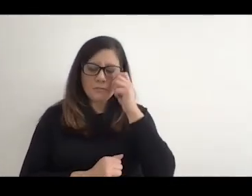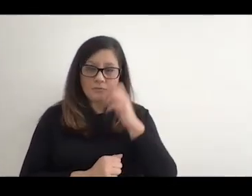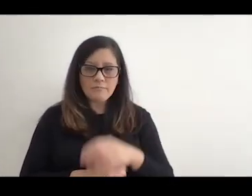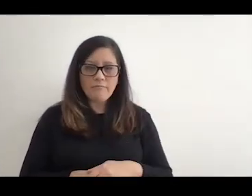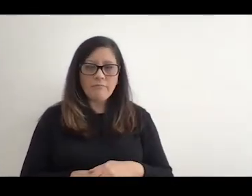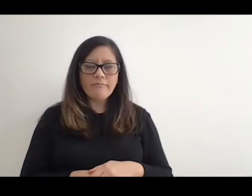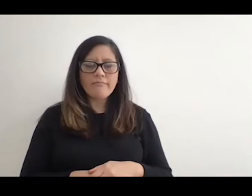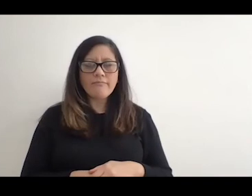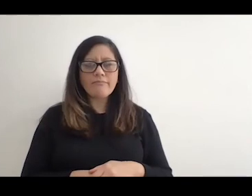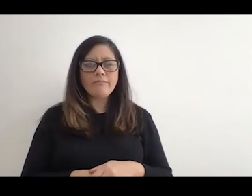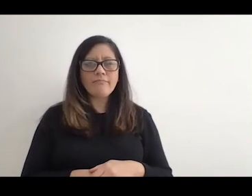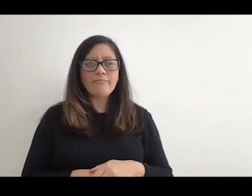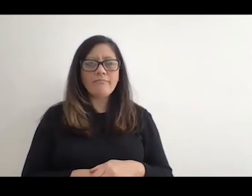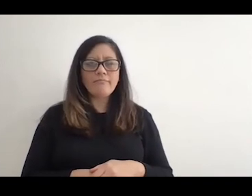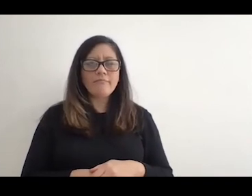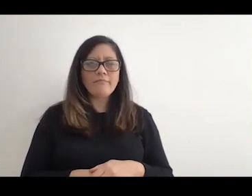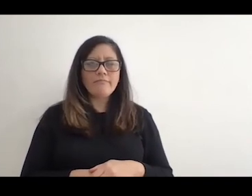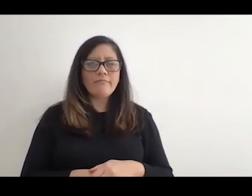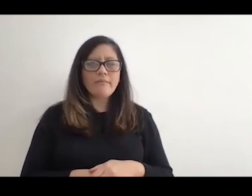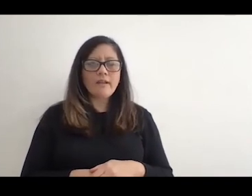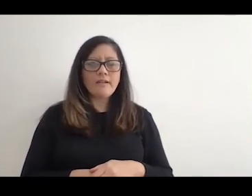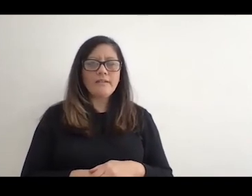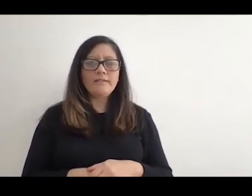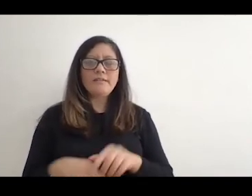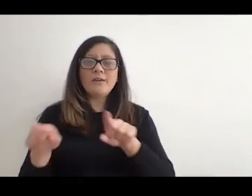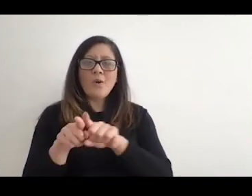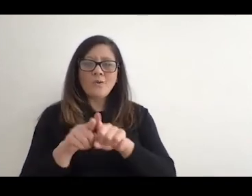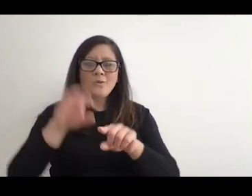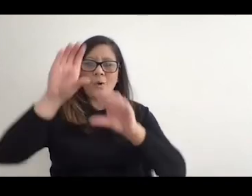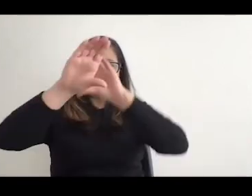Also this look. Let's go down from here.